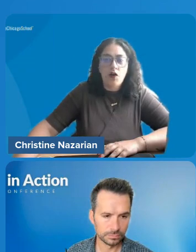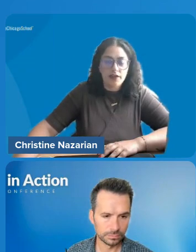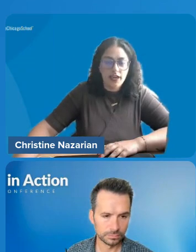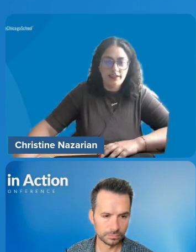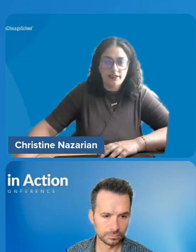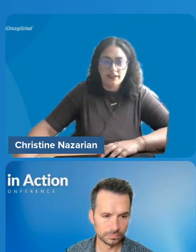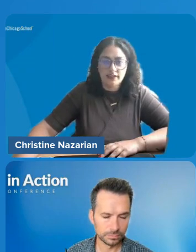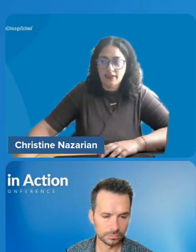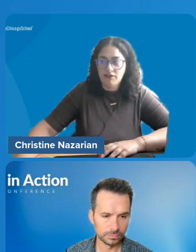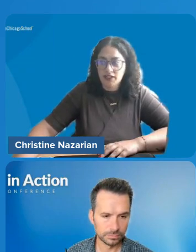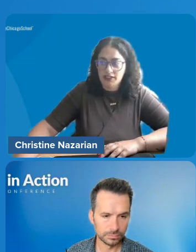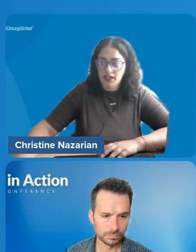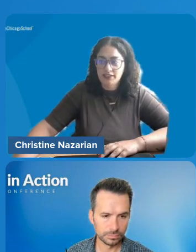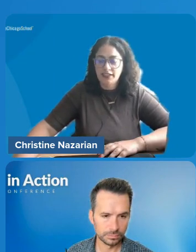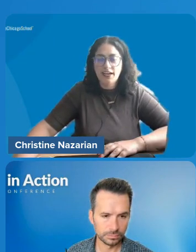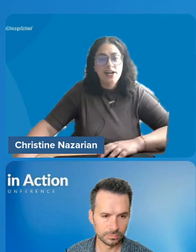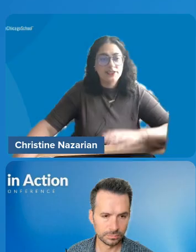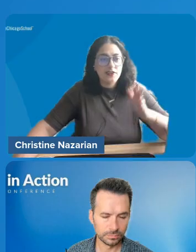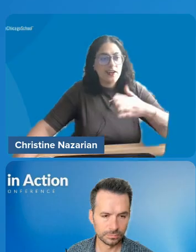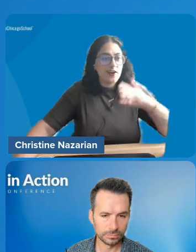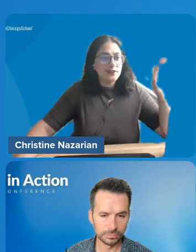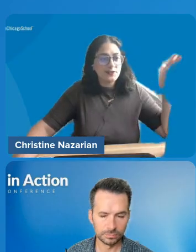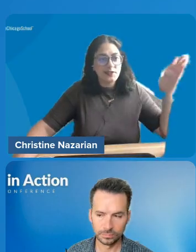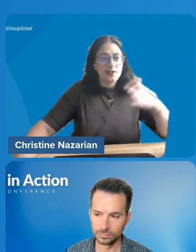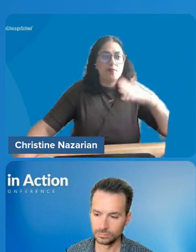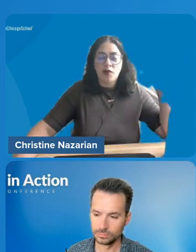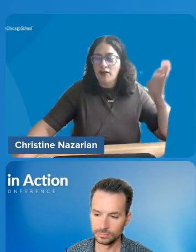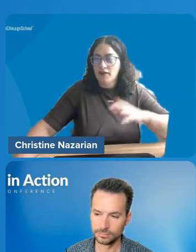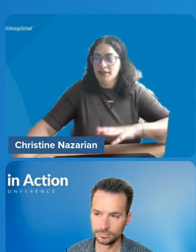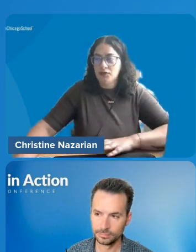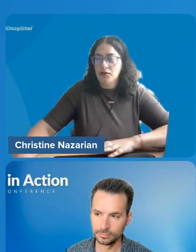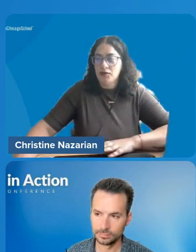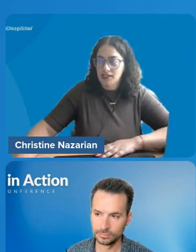the cases that they've conducted so they could also see their progress throughout time.